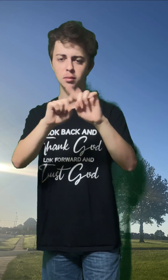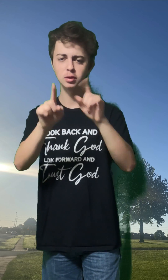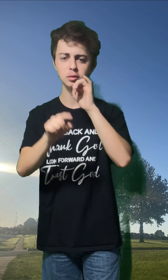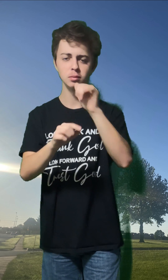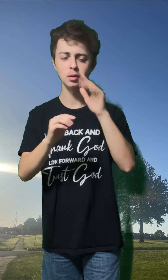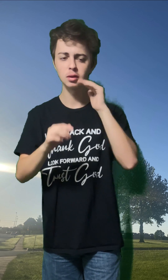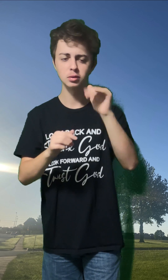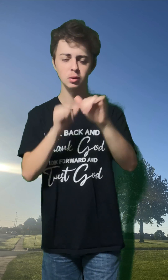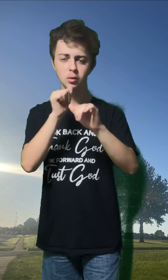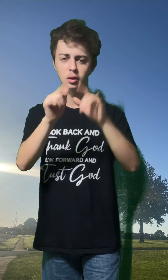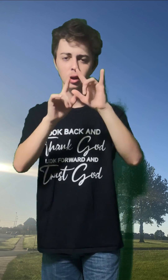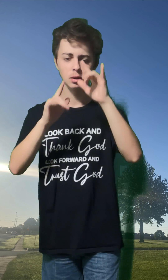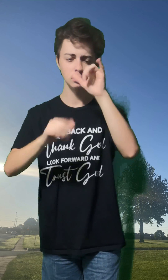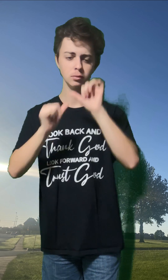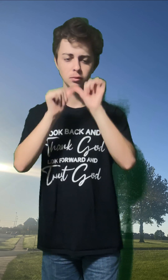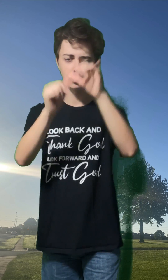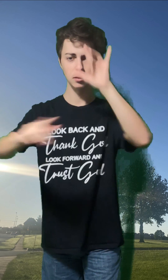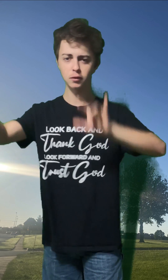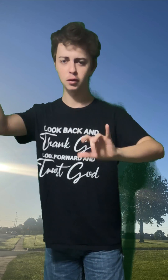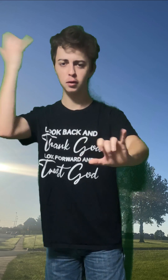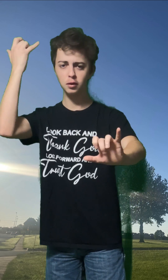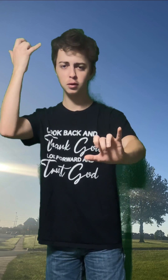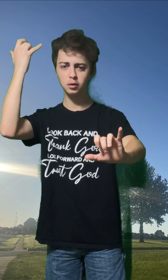But goodbyes don't last forever